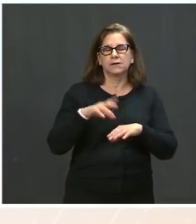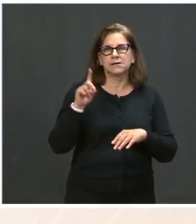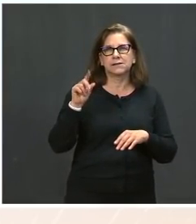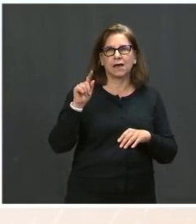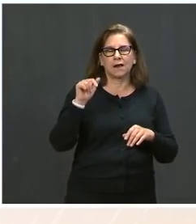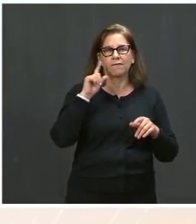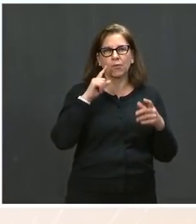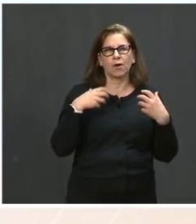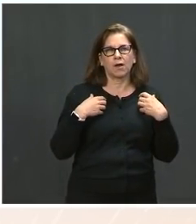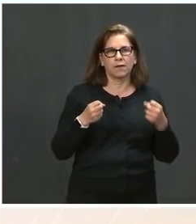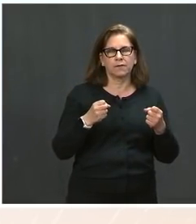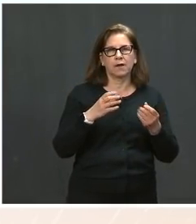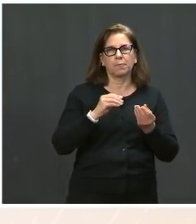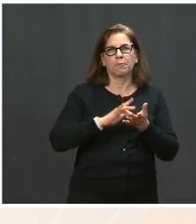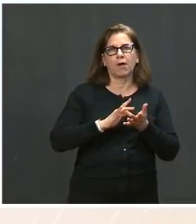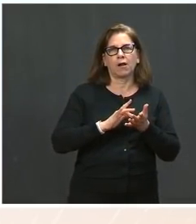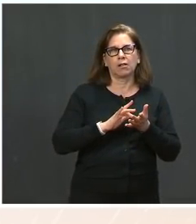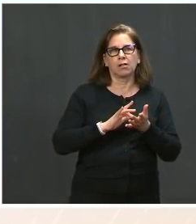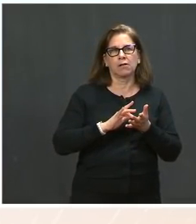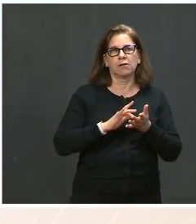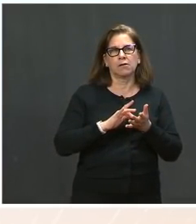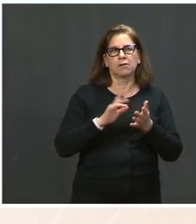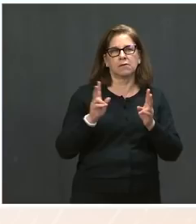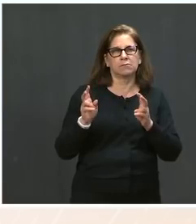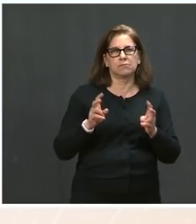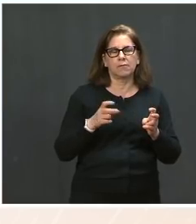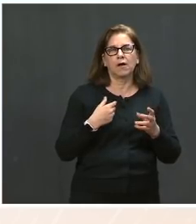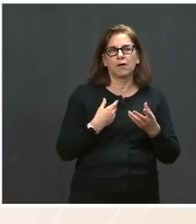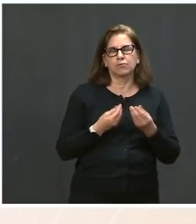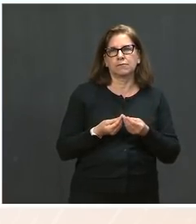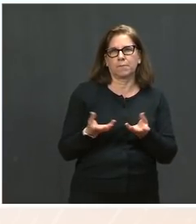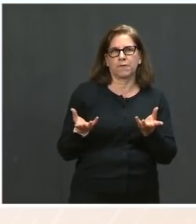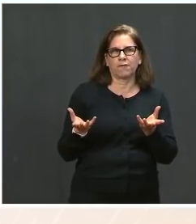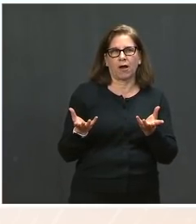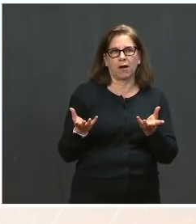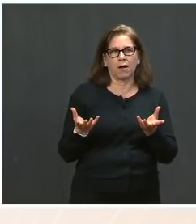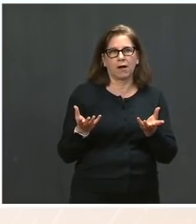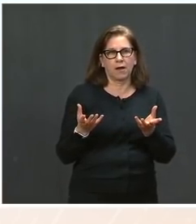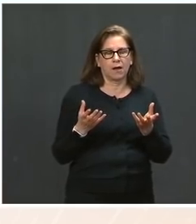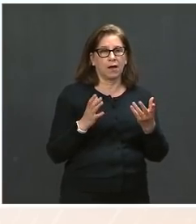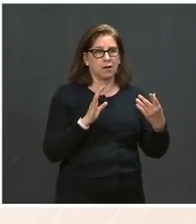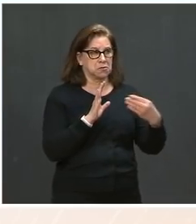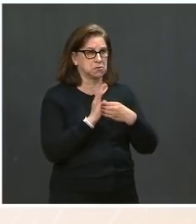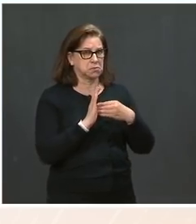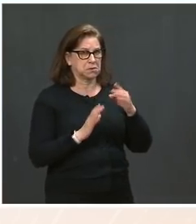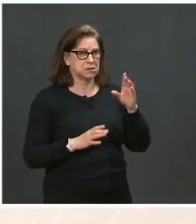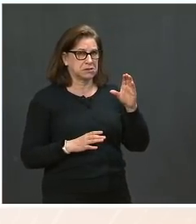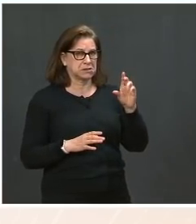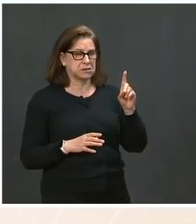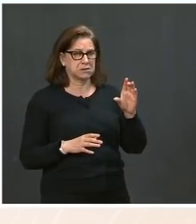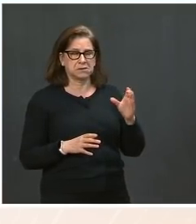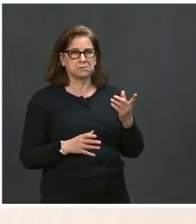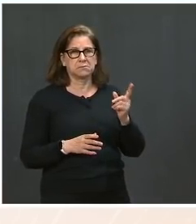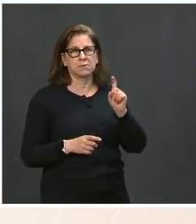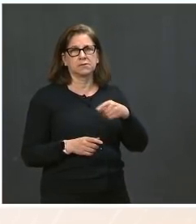hence that's why they put it out and why they regularly update it. The Press: Well, the President has set forth July 4th as the date he'd like to see Americans